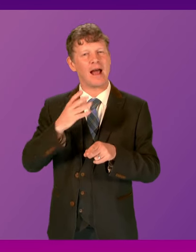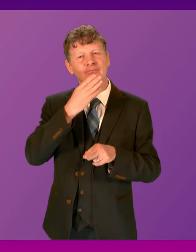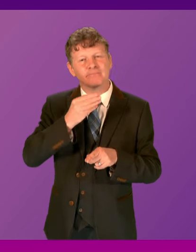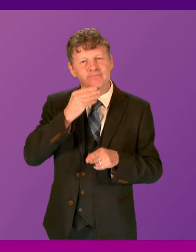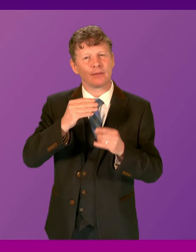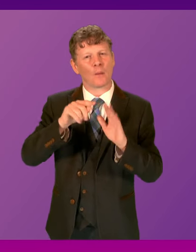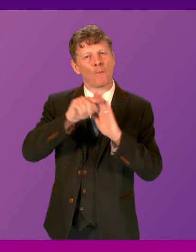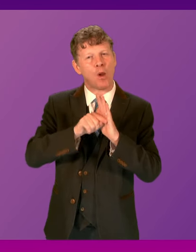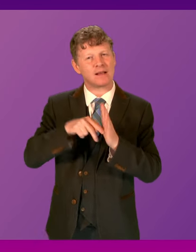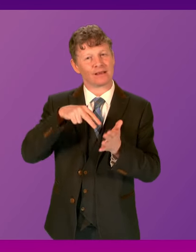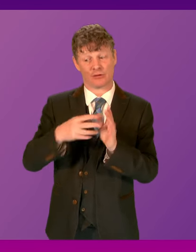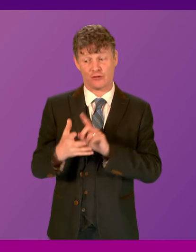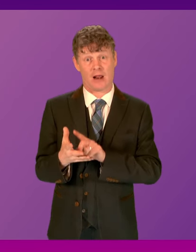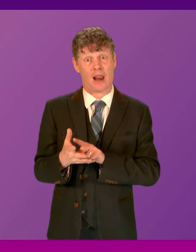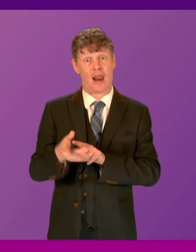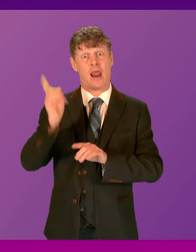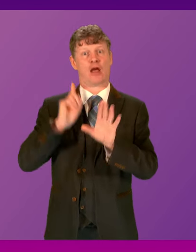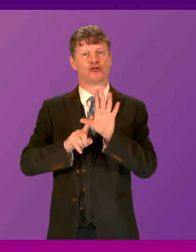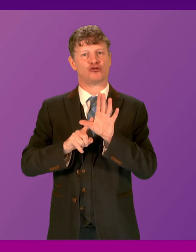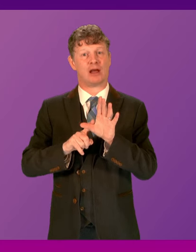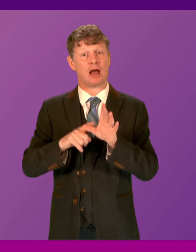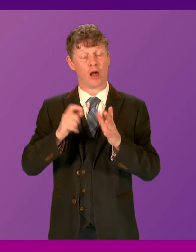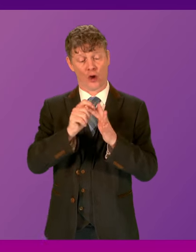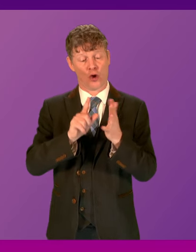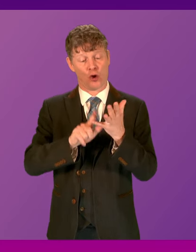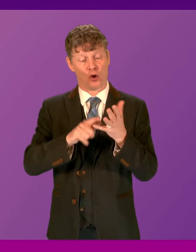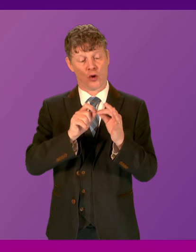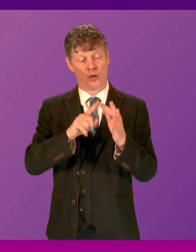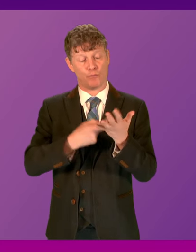recommending that puberty blockers are accessed only via a research